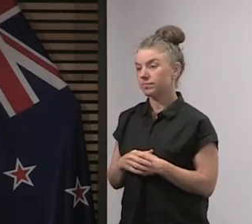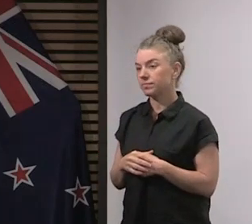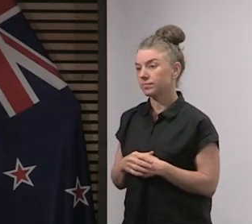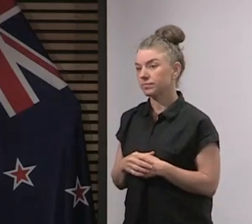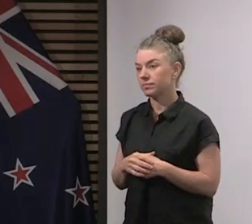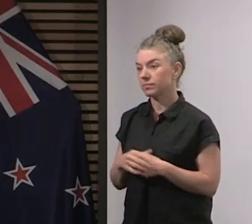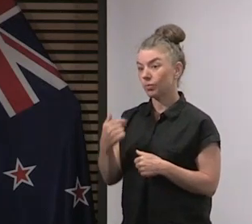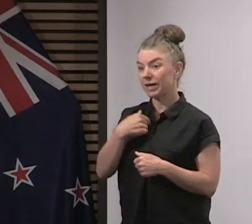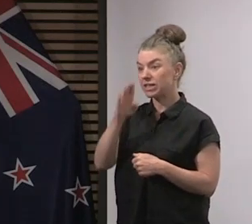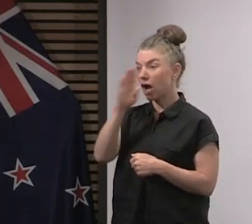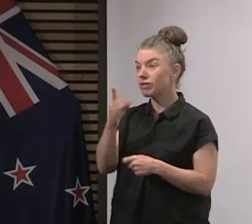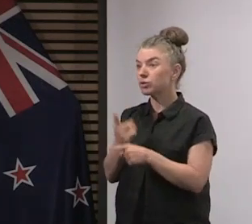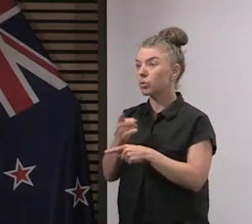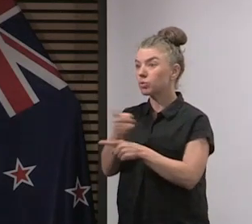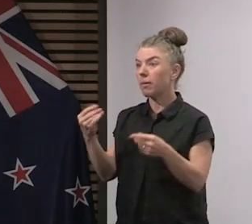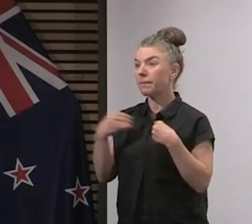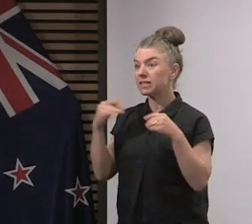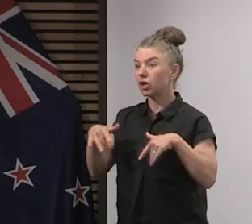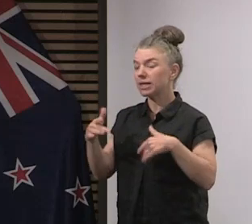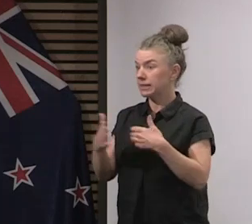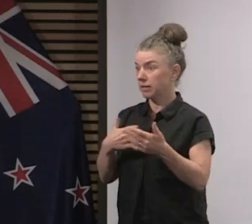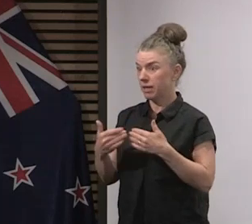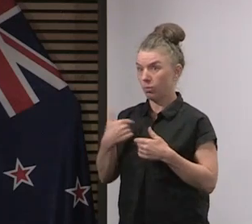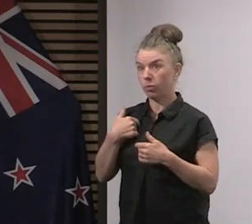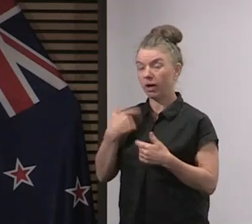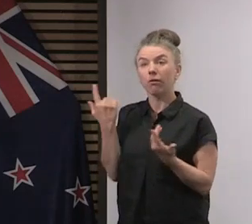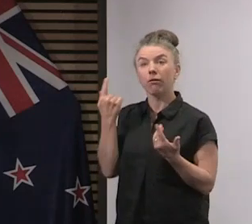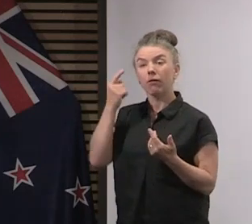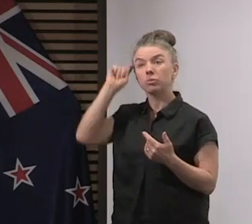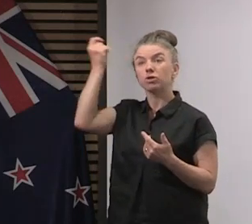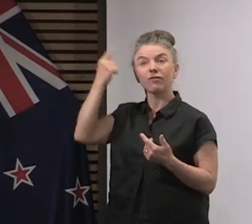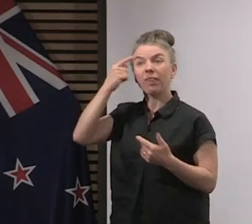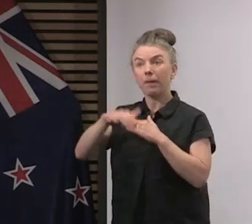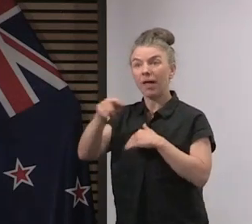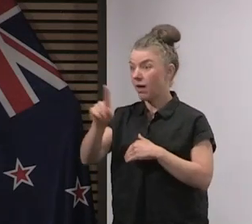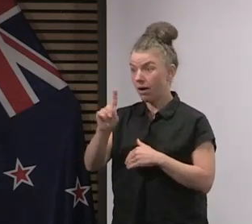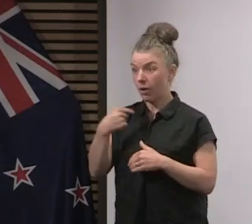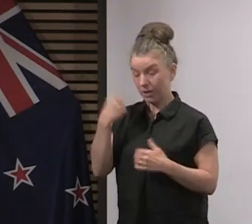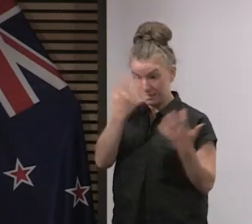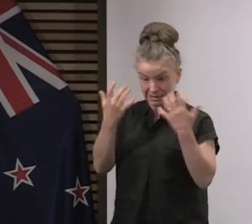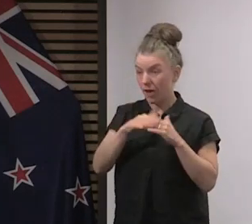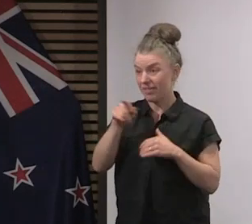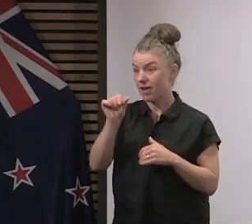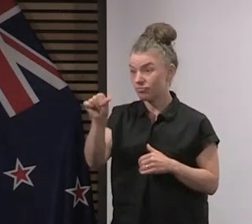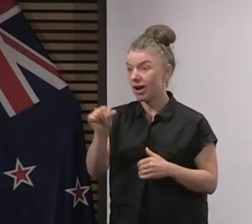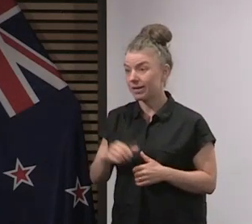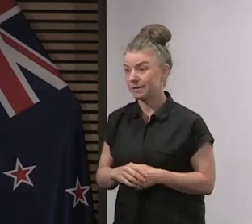stand those up. So I think if there hasn't been interaction with bodies per se that does